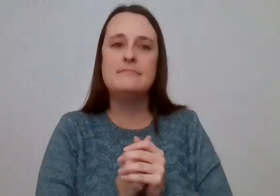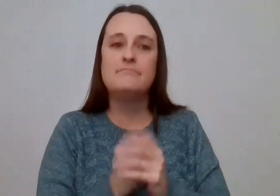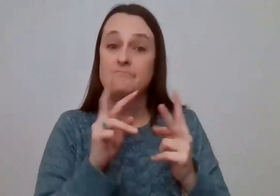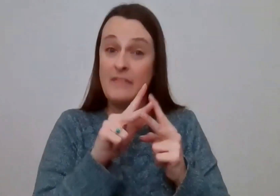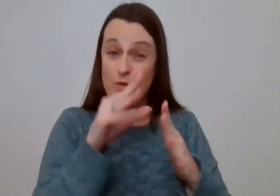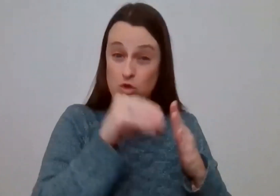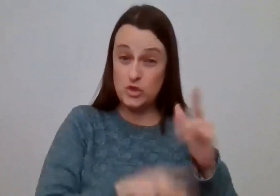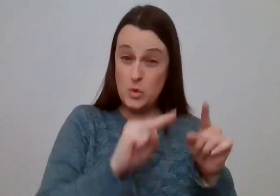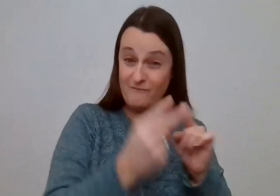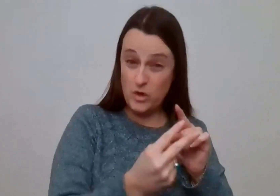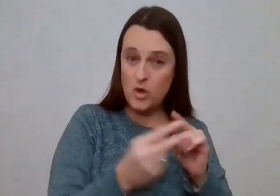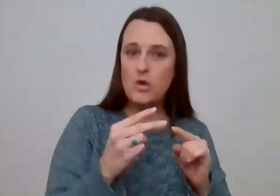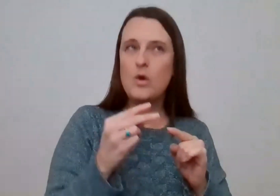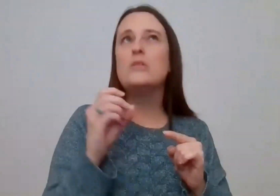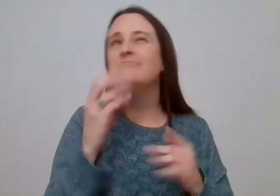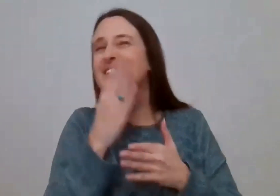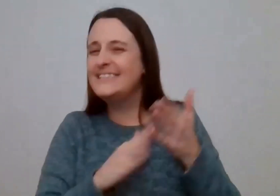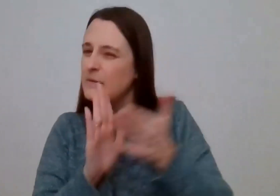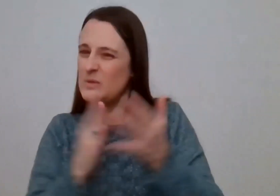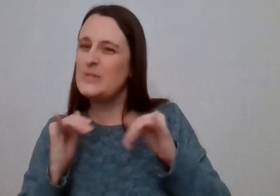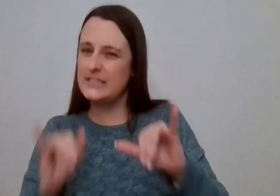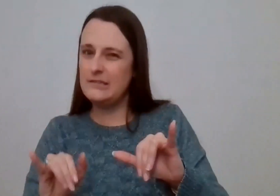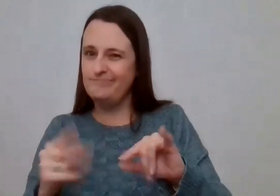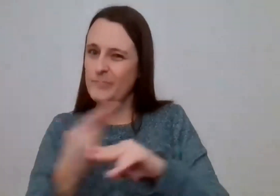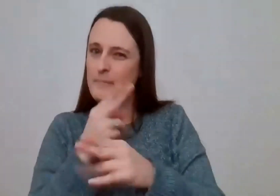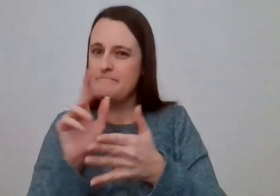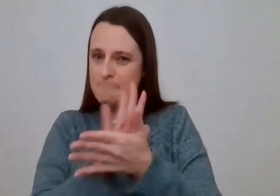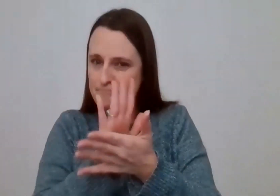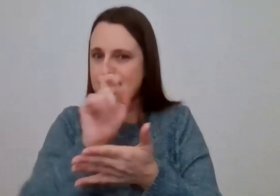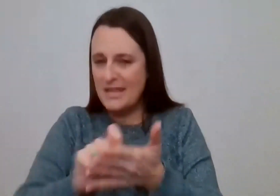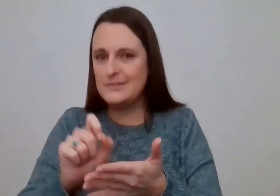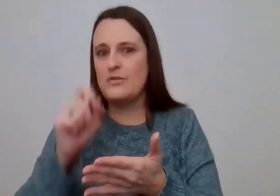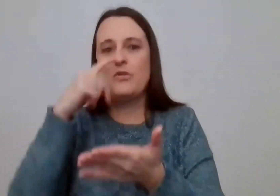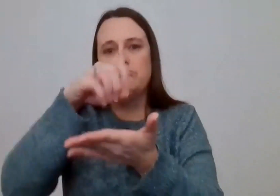still utilize paper pencil just for the simple fact that they want something documented in